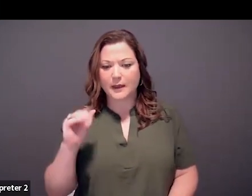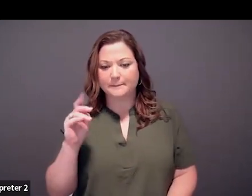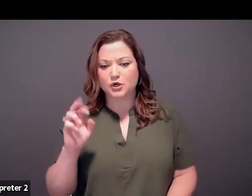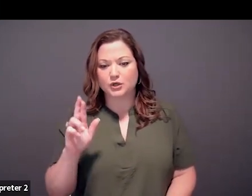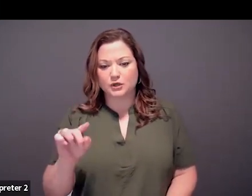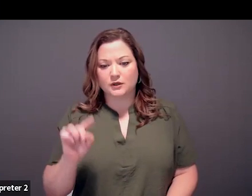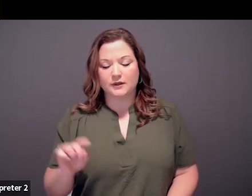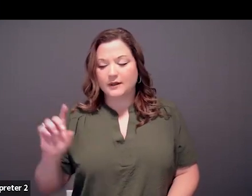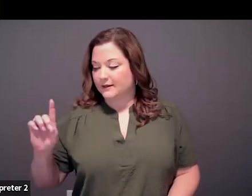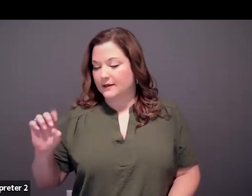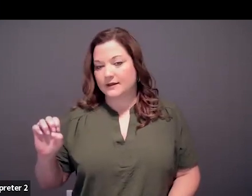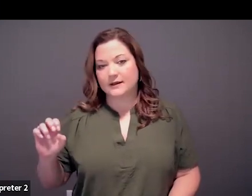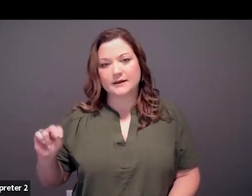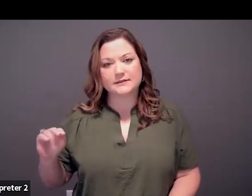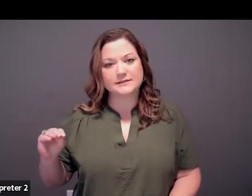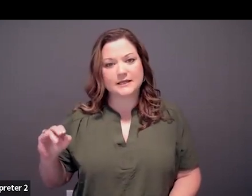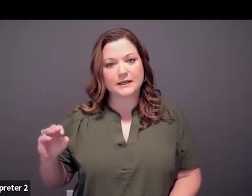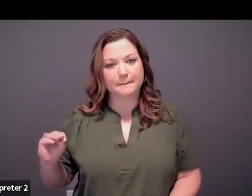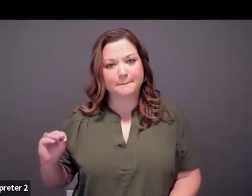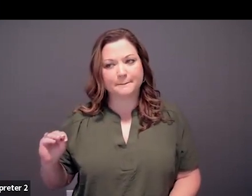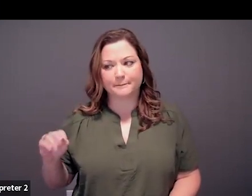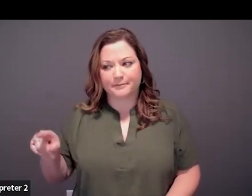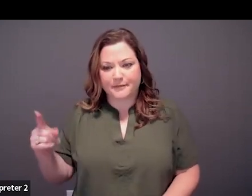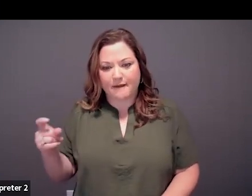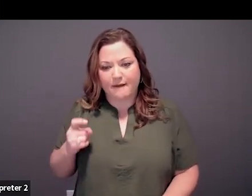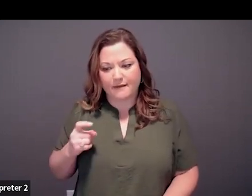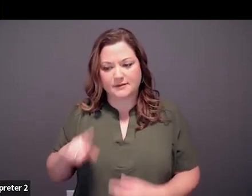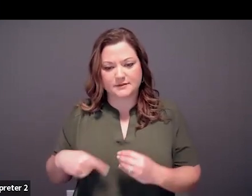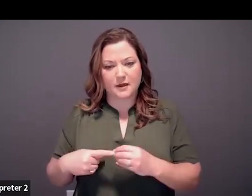Denim had asked when we're talking about helper text,